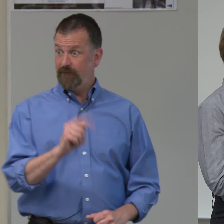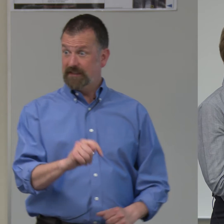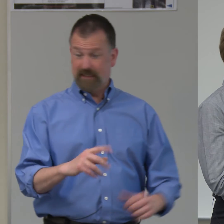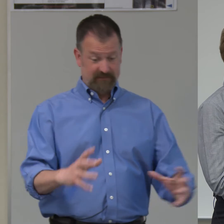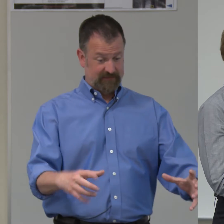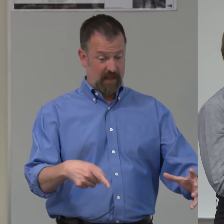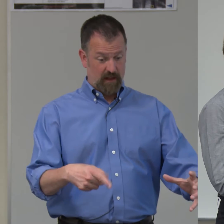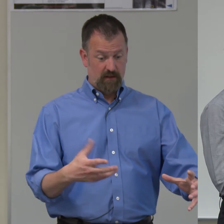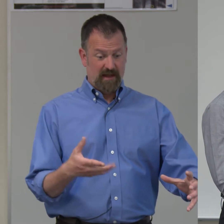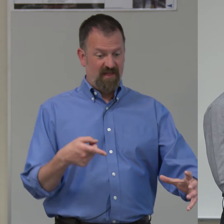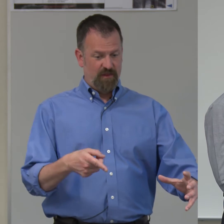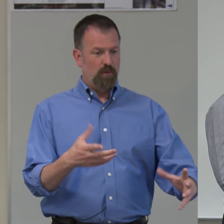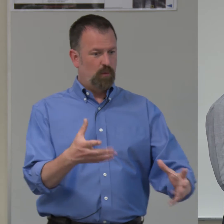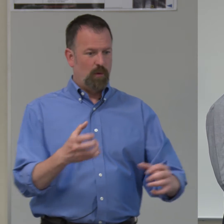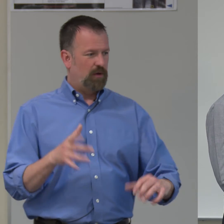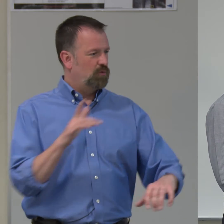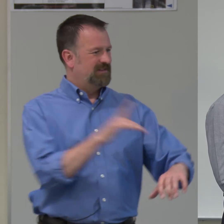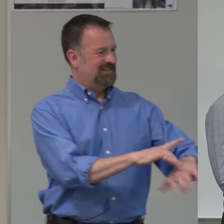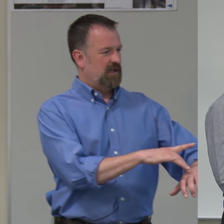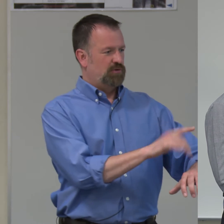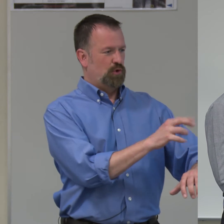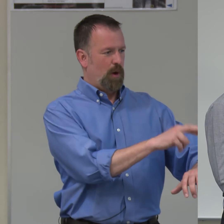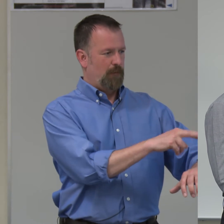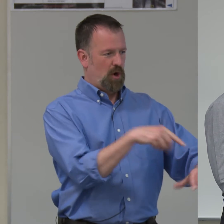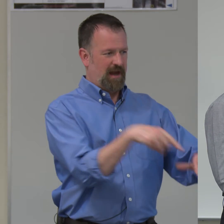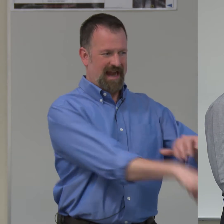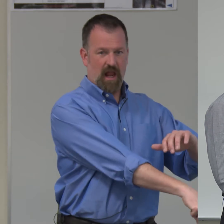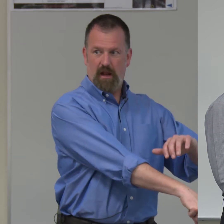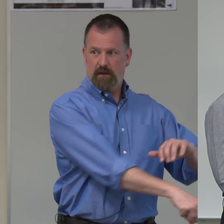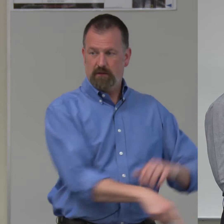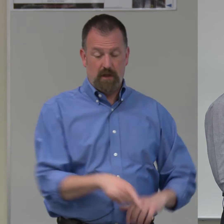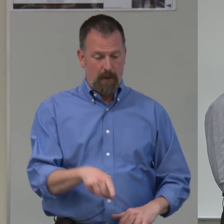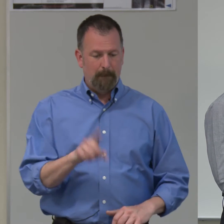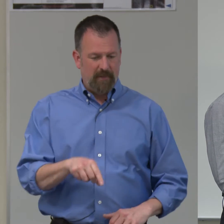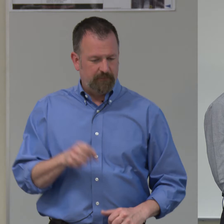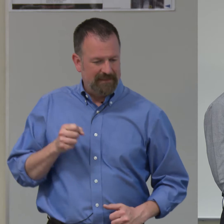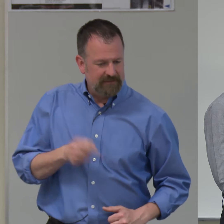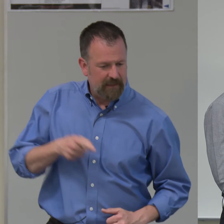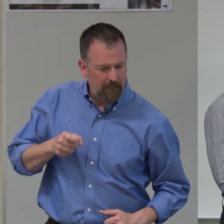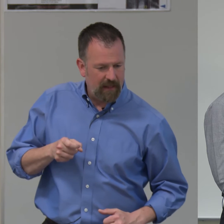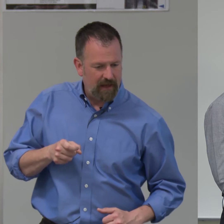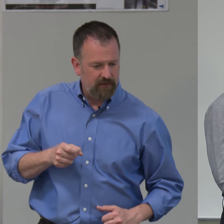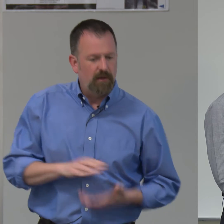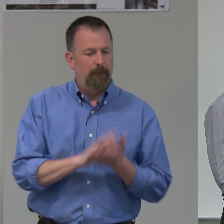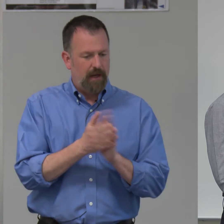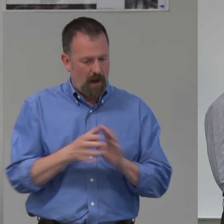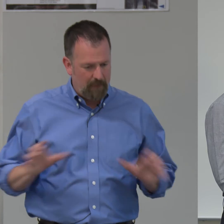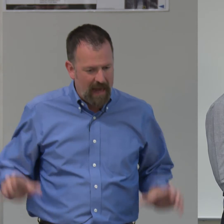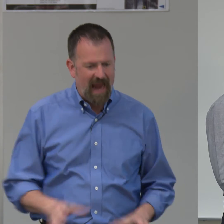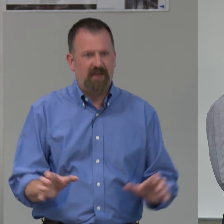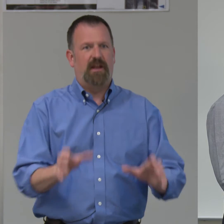that we want to be able to kill tumor cells. They have to be stimulated in order to get them activated